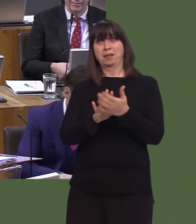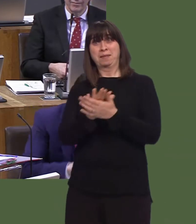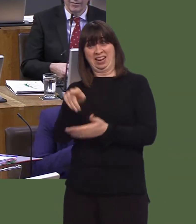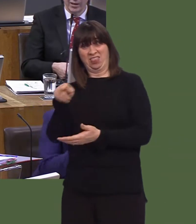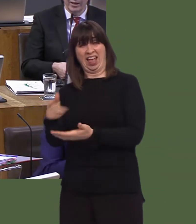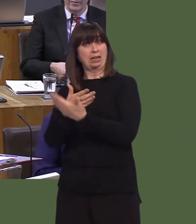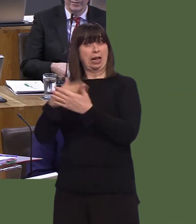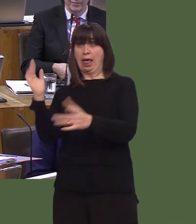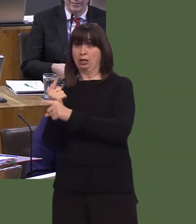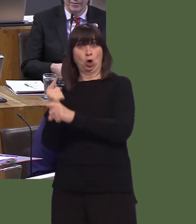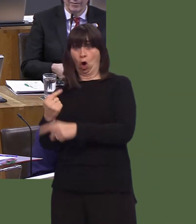in his own party in the course of the referendum.